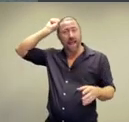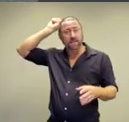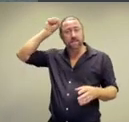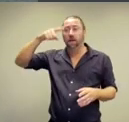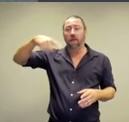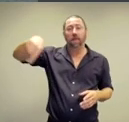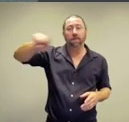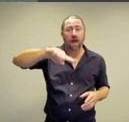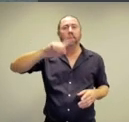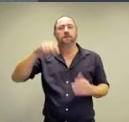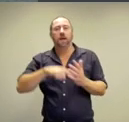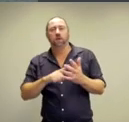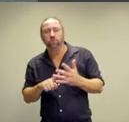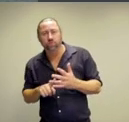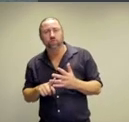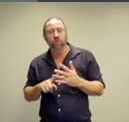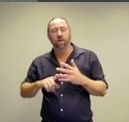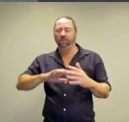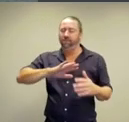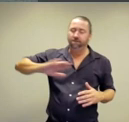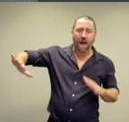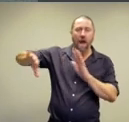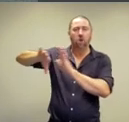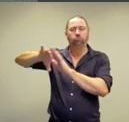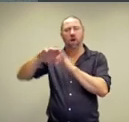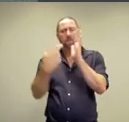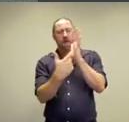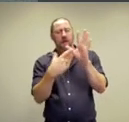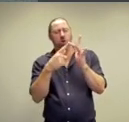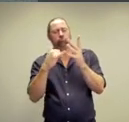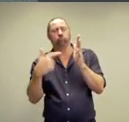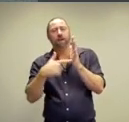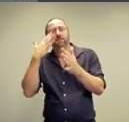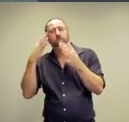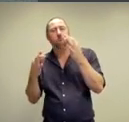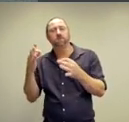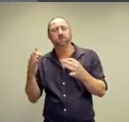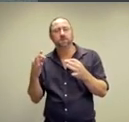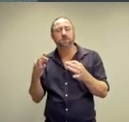had kind of become more and more involved in right, far right and racist politics, that